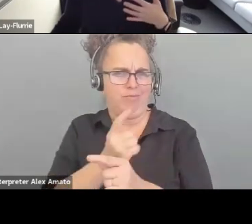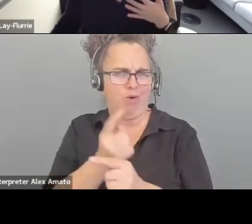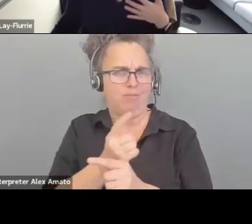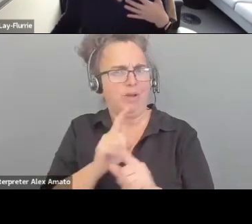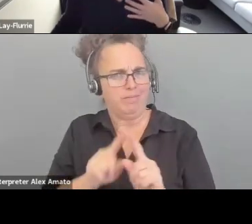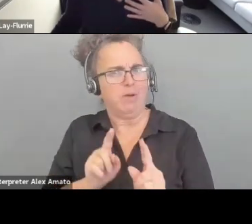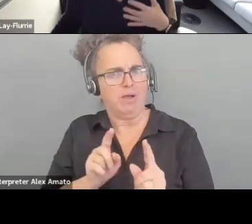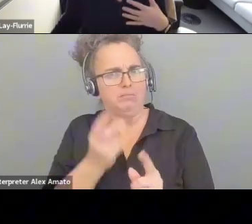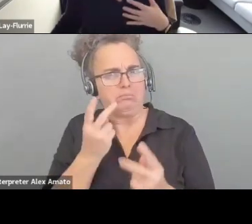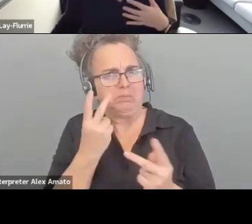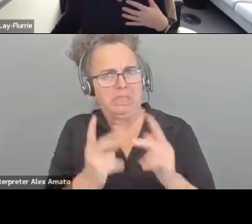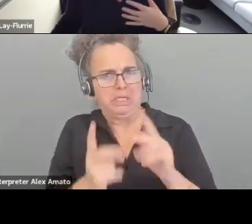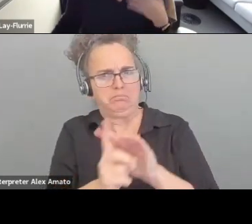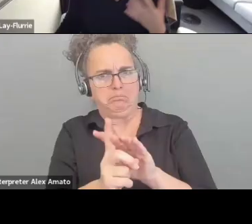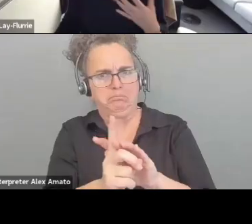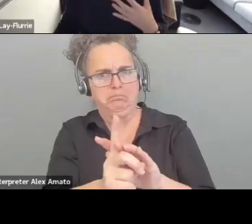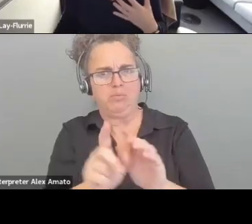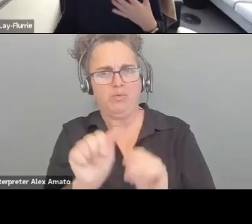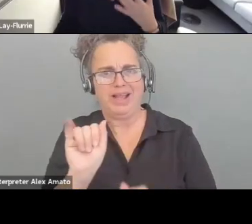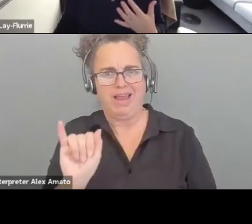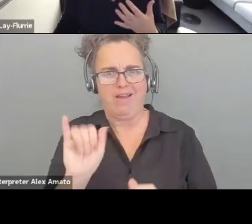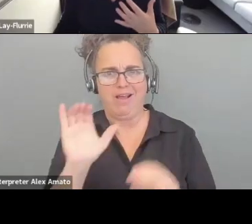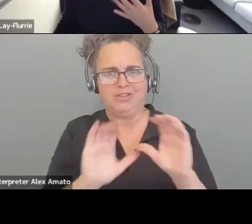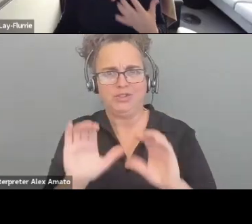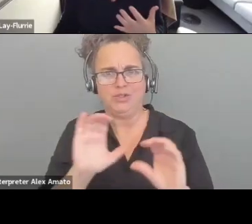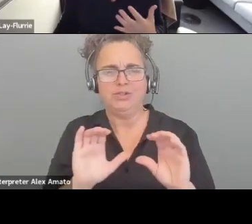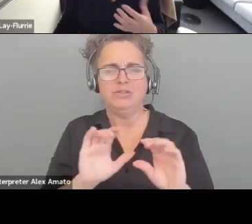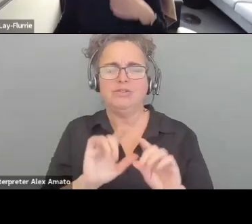is quite systems wide thinking.